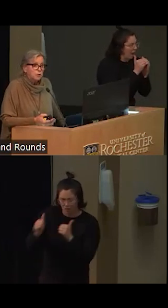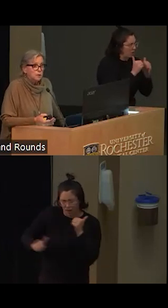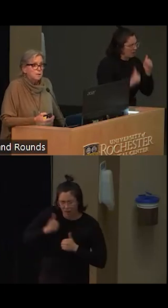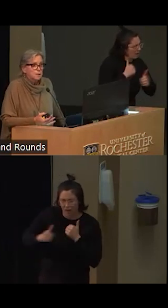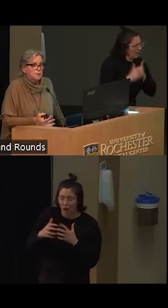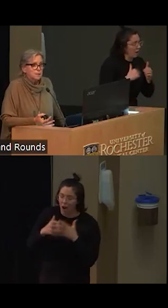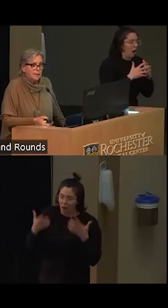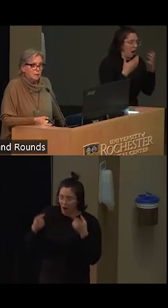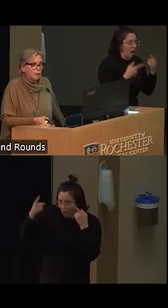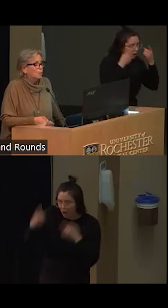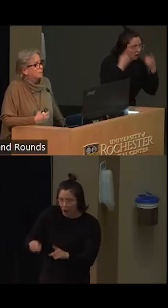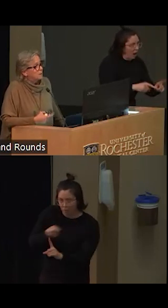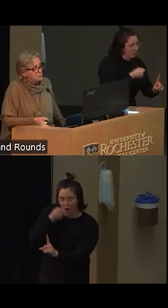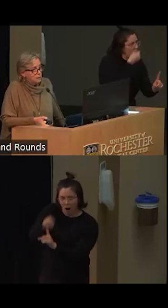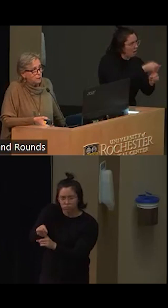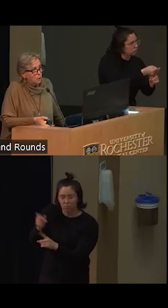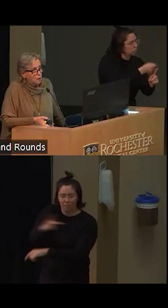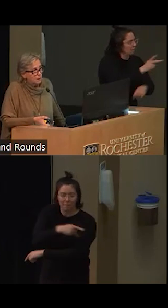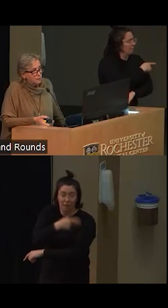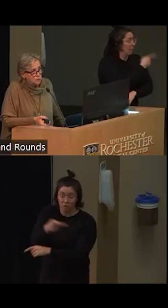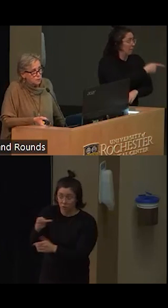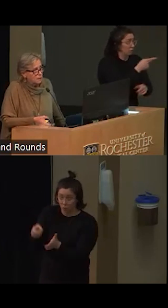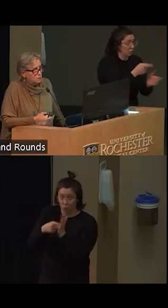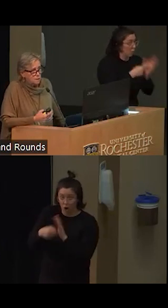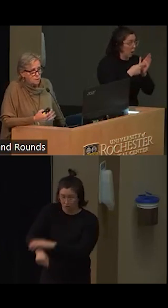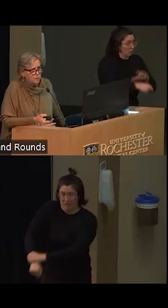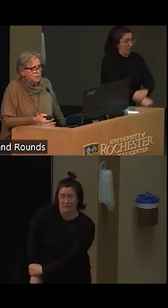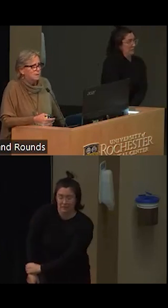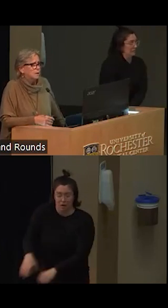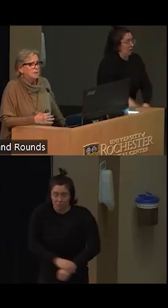are major incidences that occur where a patient may require being restrained or secluded there